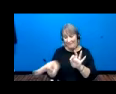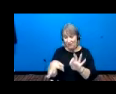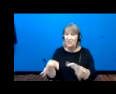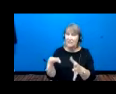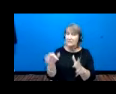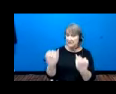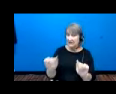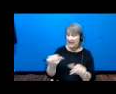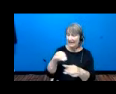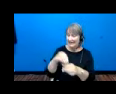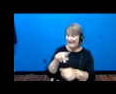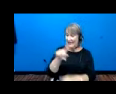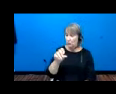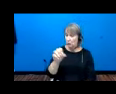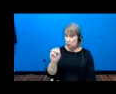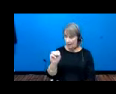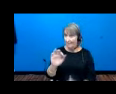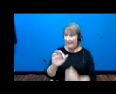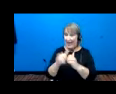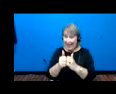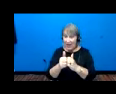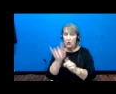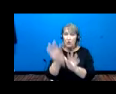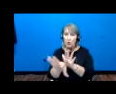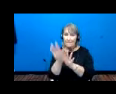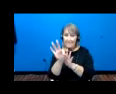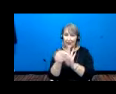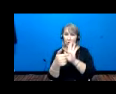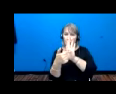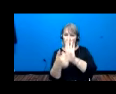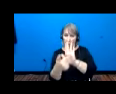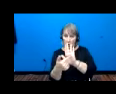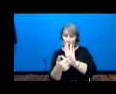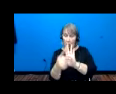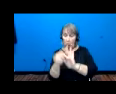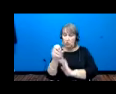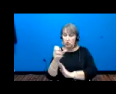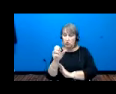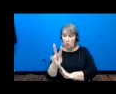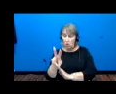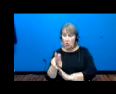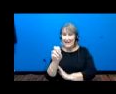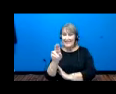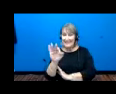You can do that by selecting Show Subtitles or you can click on this link for full video of the captions.